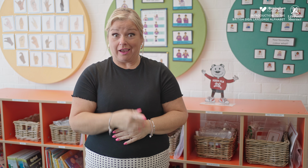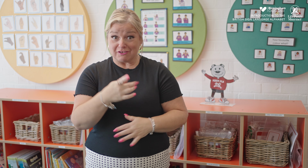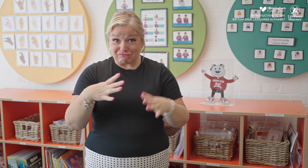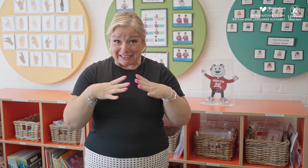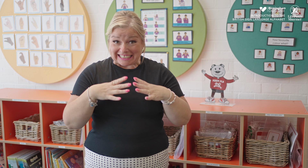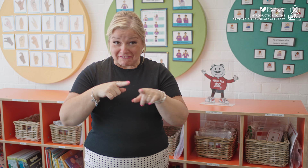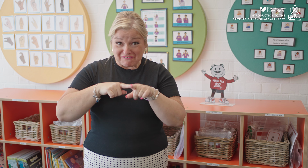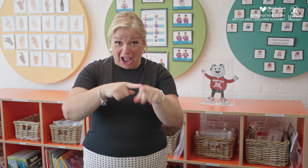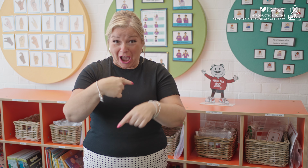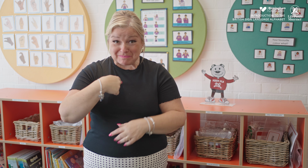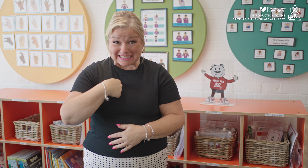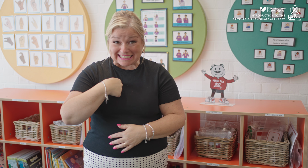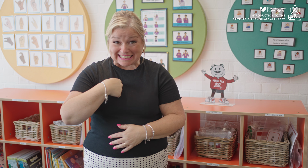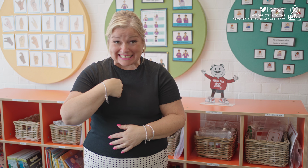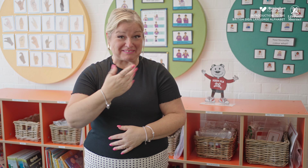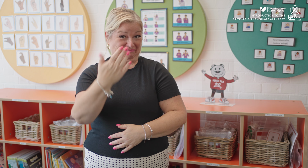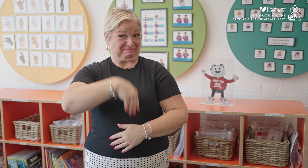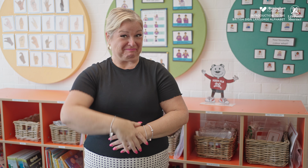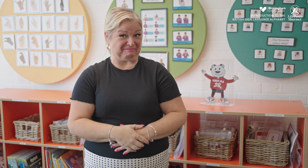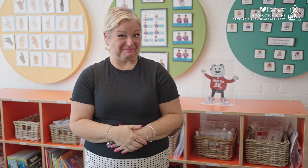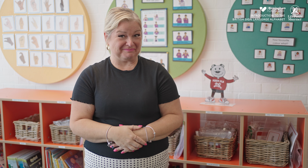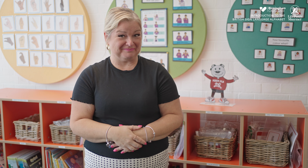Follow along and practice as we go.